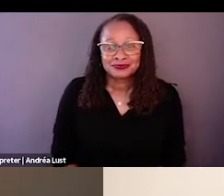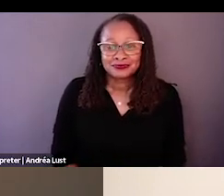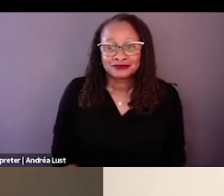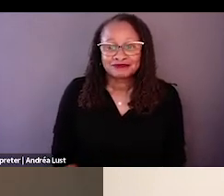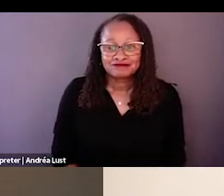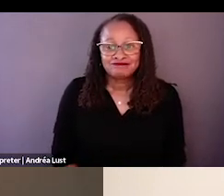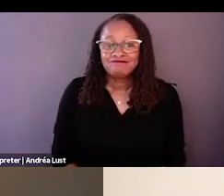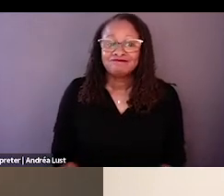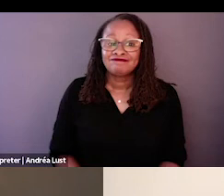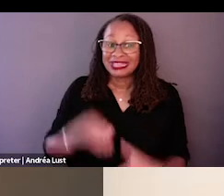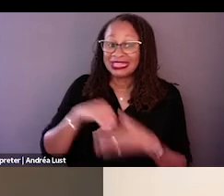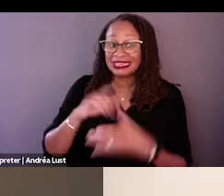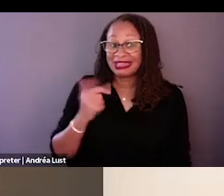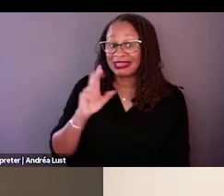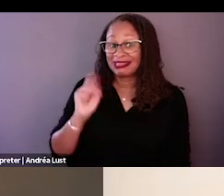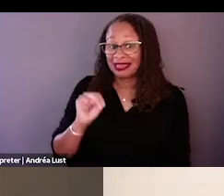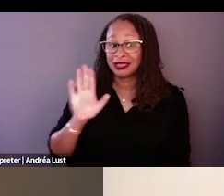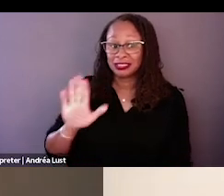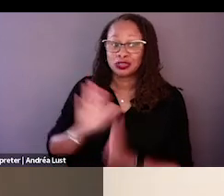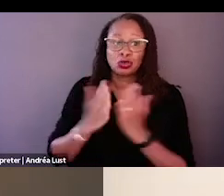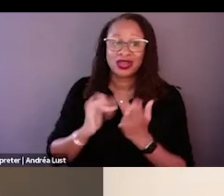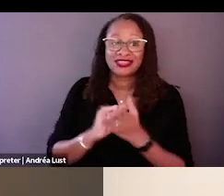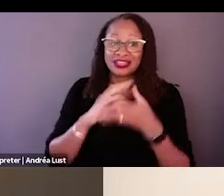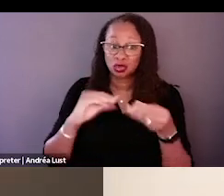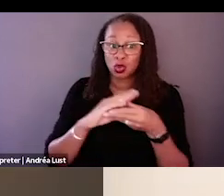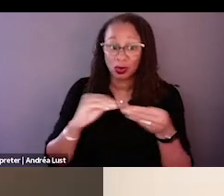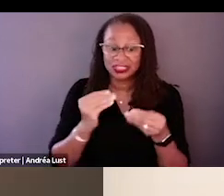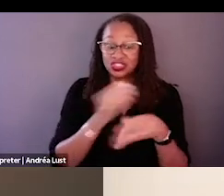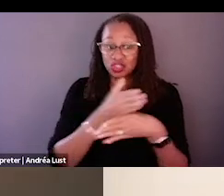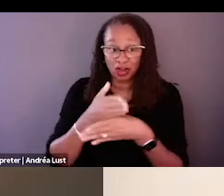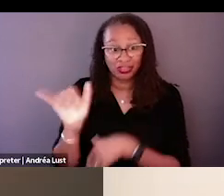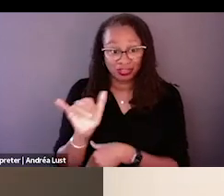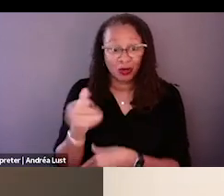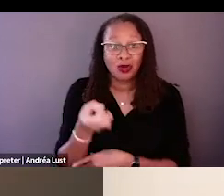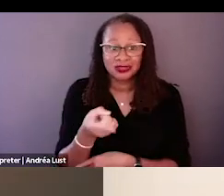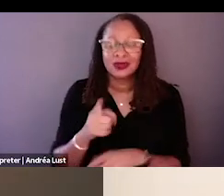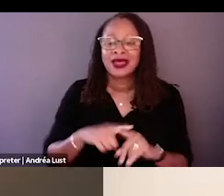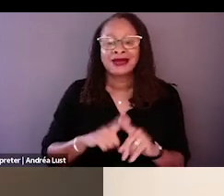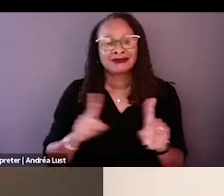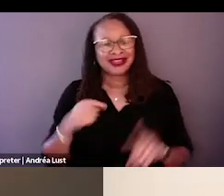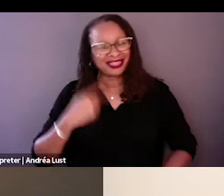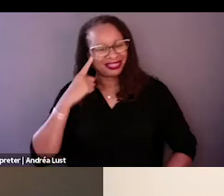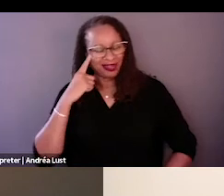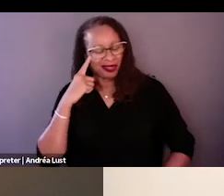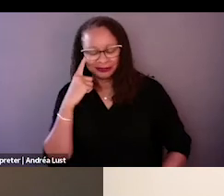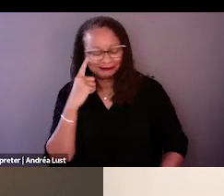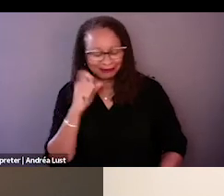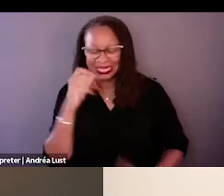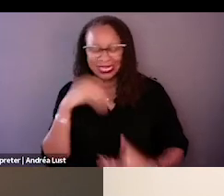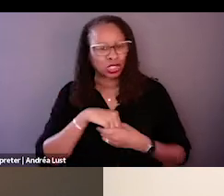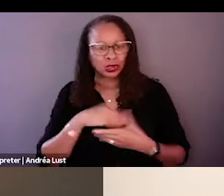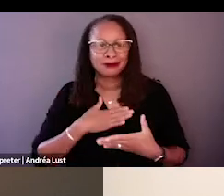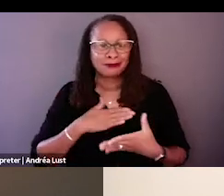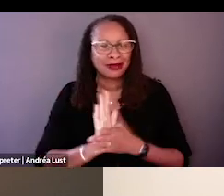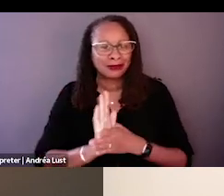website, a lone e-mail explaining what I wanted to do, and he e-mailed me back and was cautiously